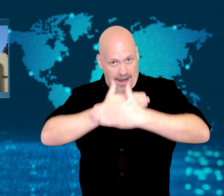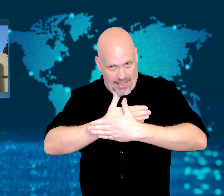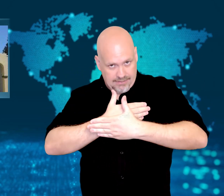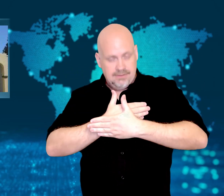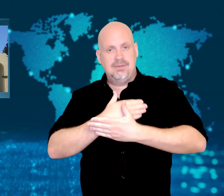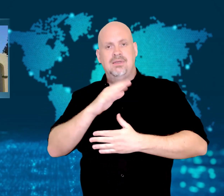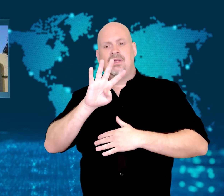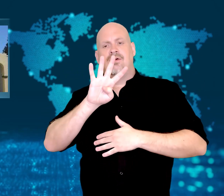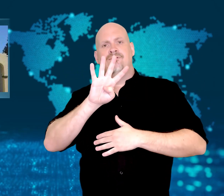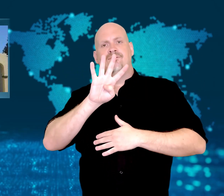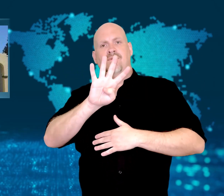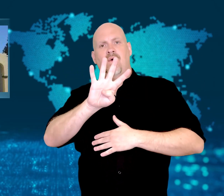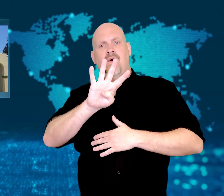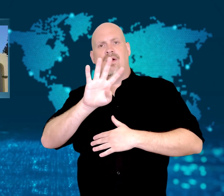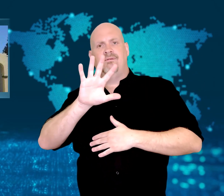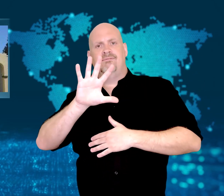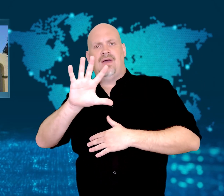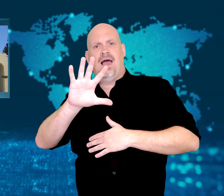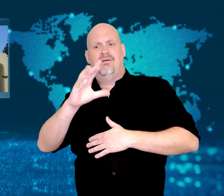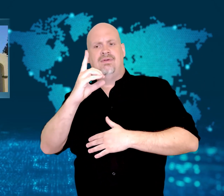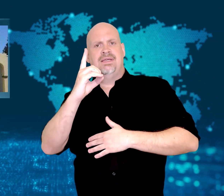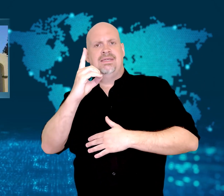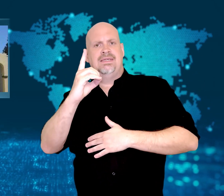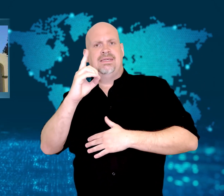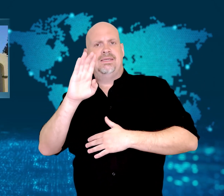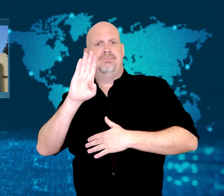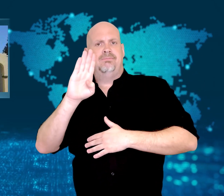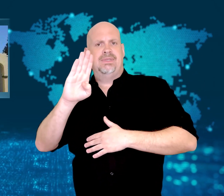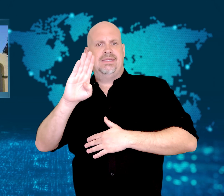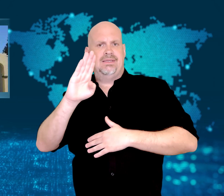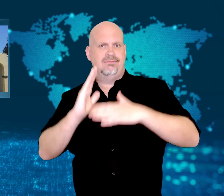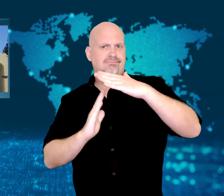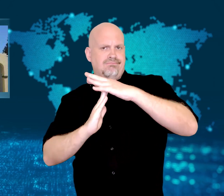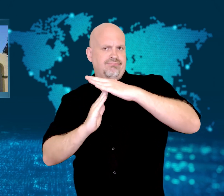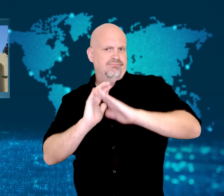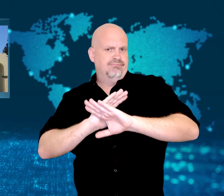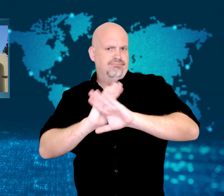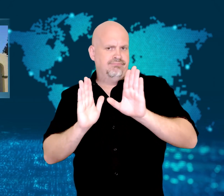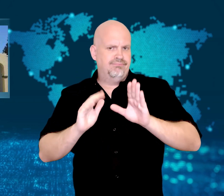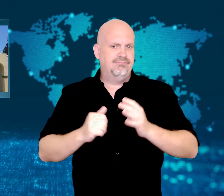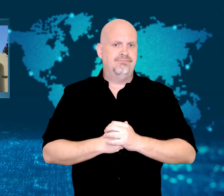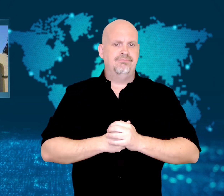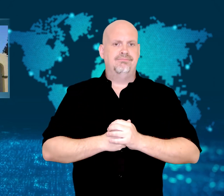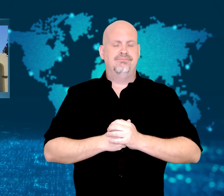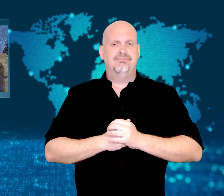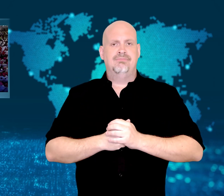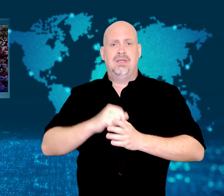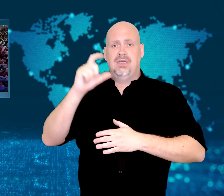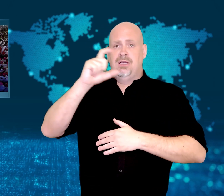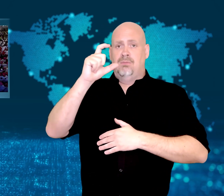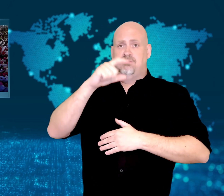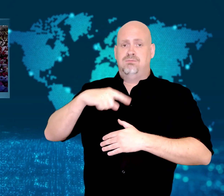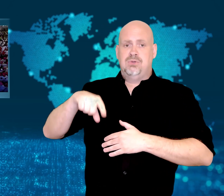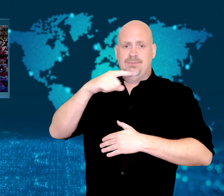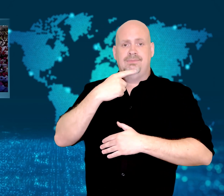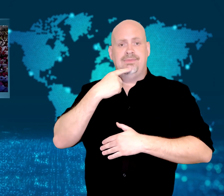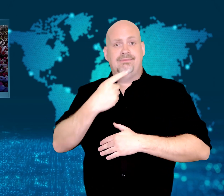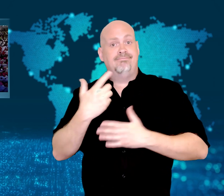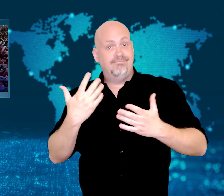The government suggested Muslims set their alarm clocks